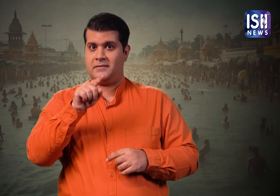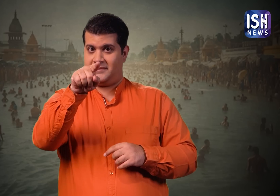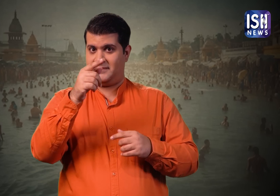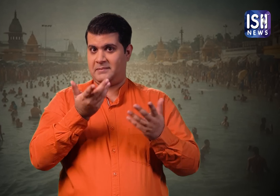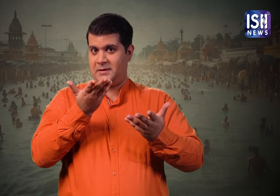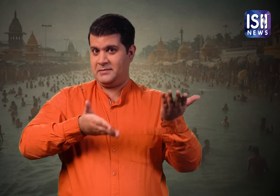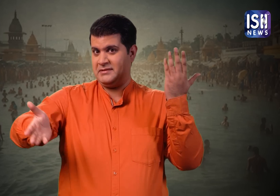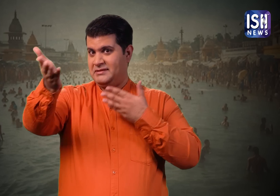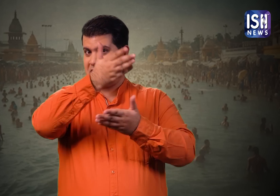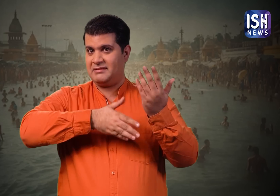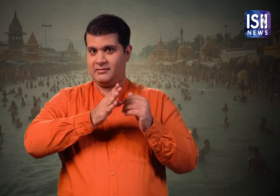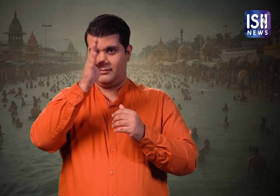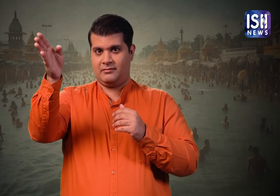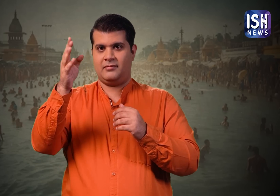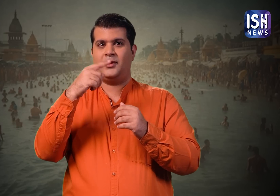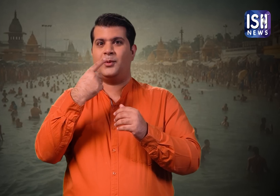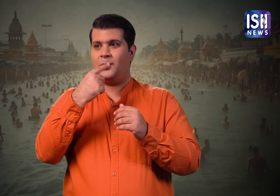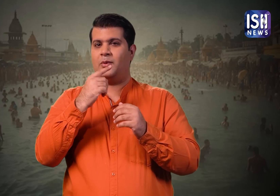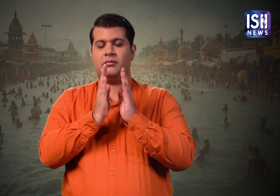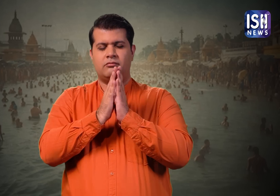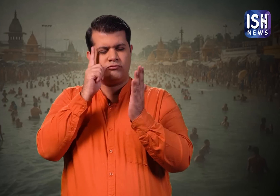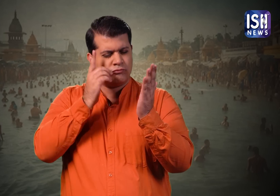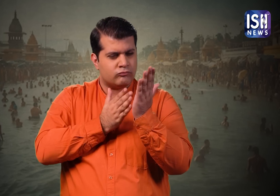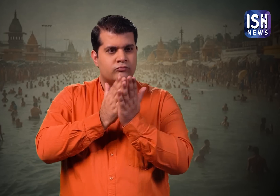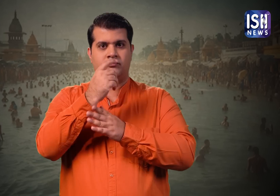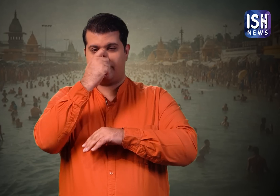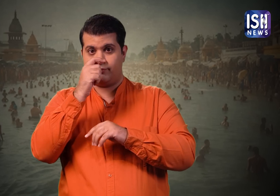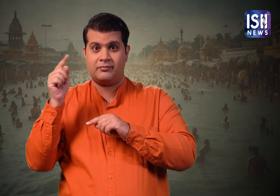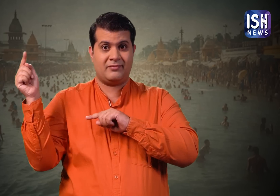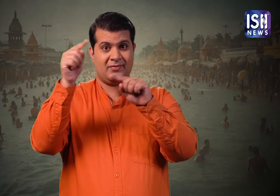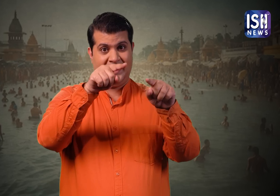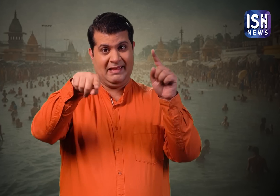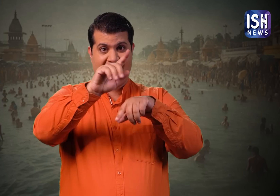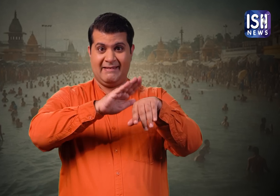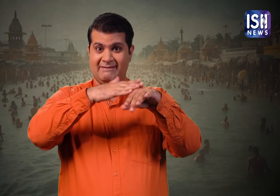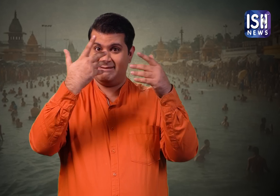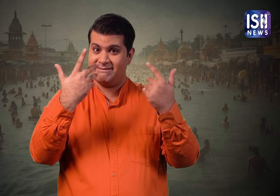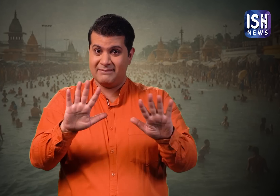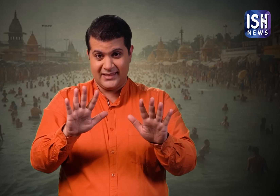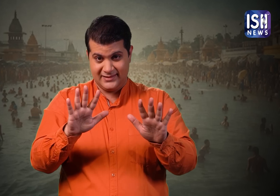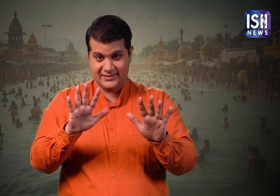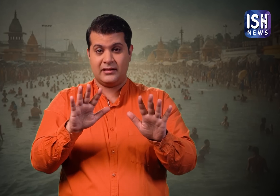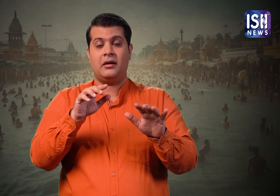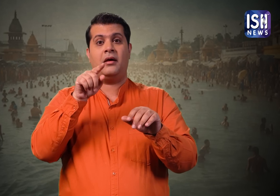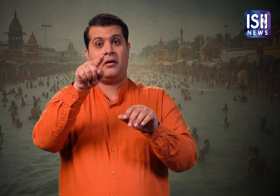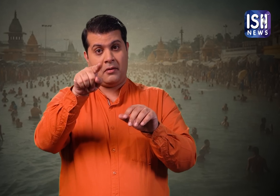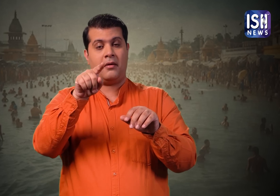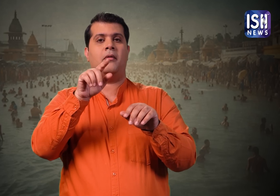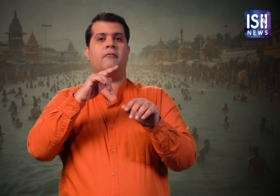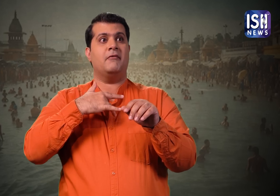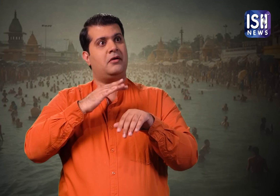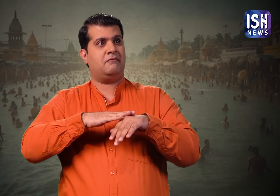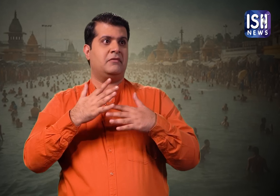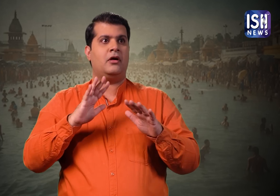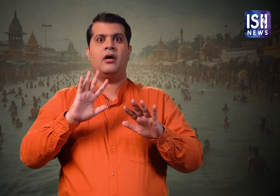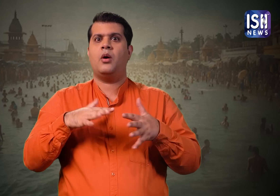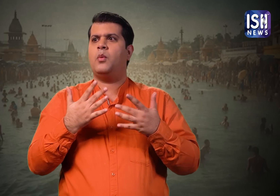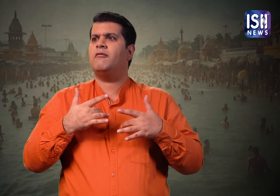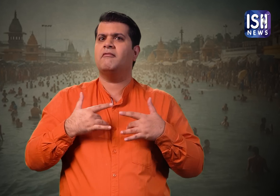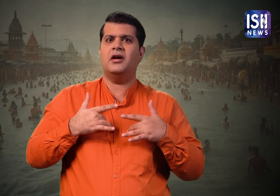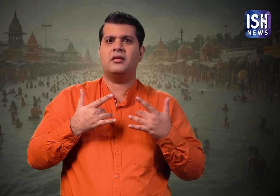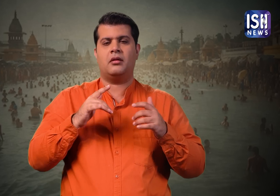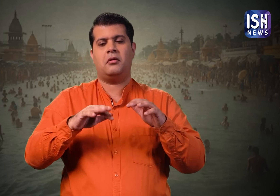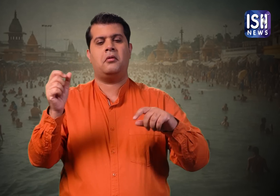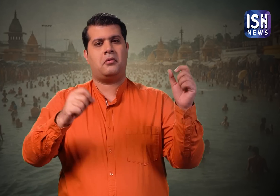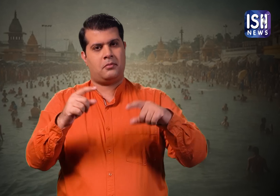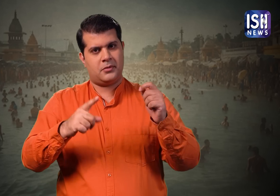For those who believe, are you planning to attend the Maha Kumbh? If yes, do share your experience with us in the comment section